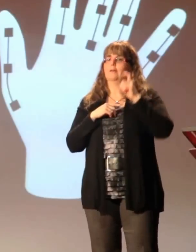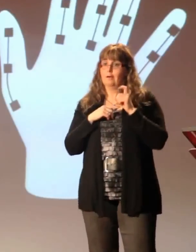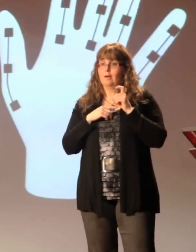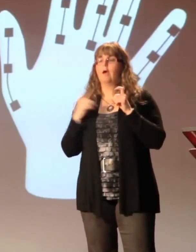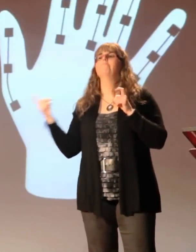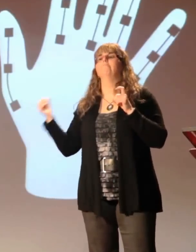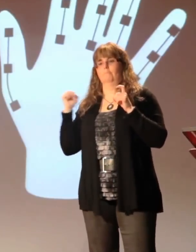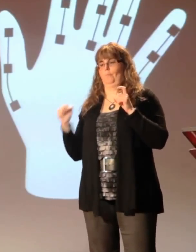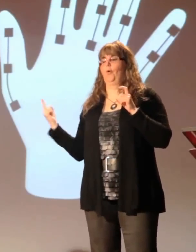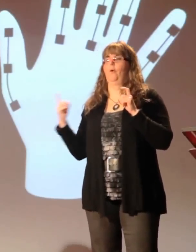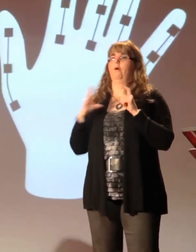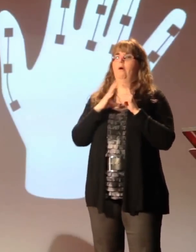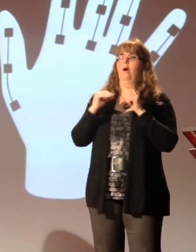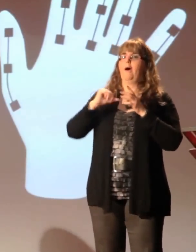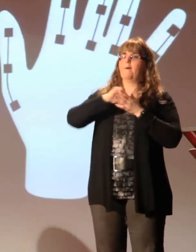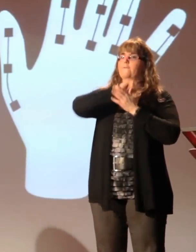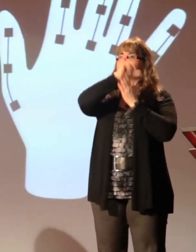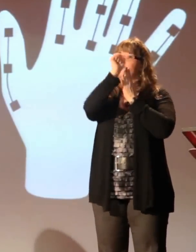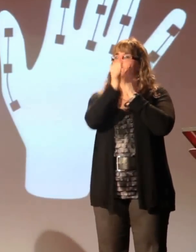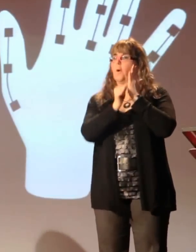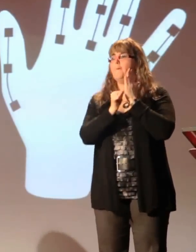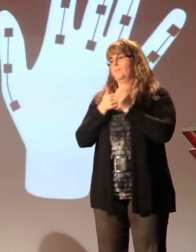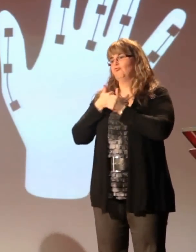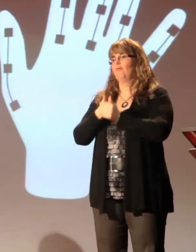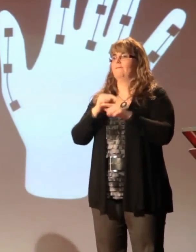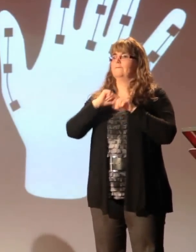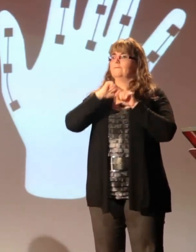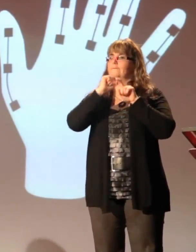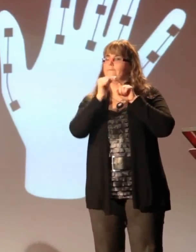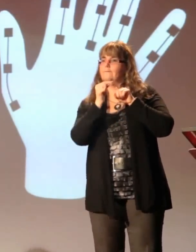...consequently we can track the hand's shape at all times.